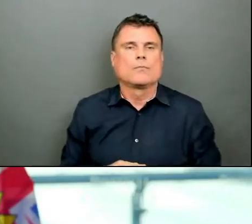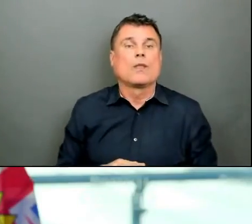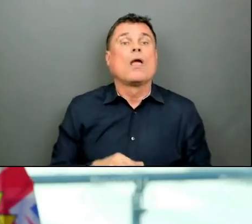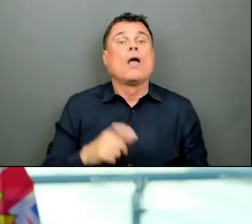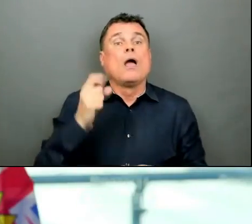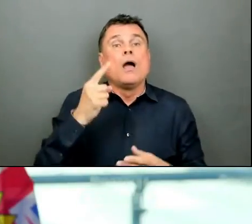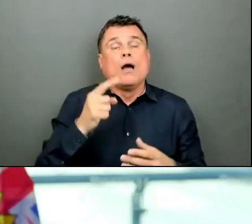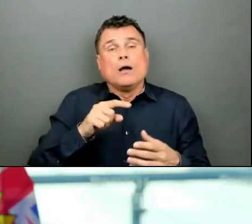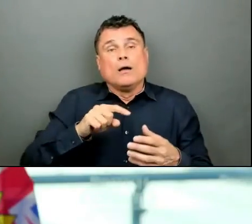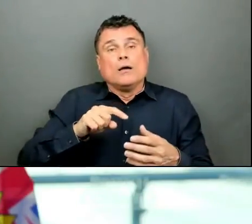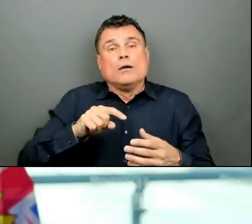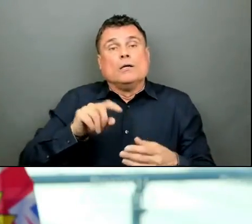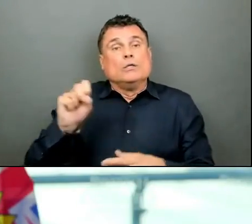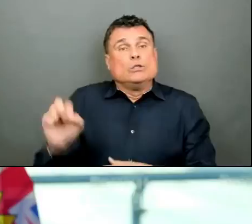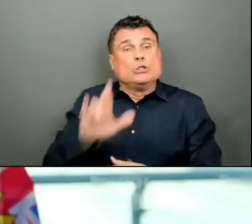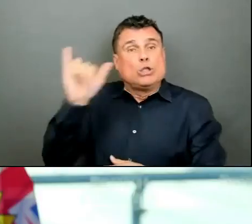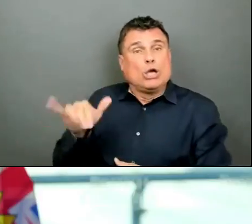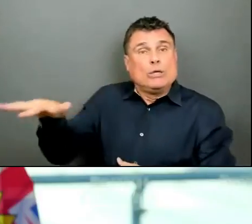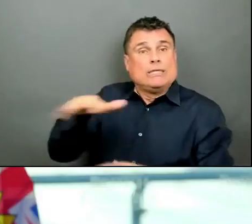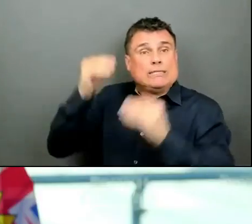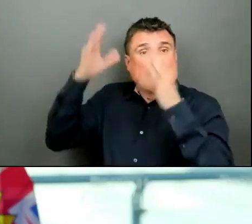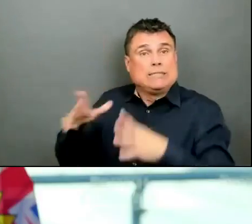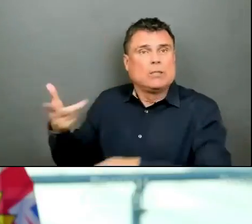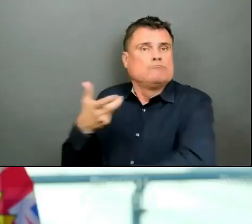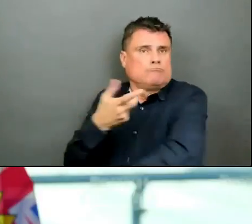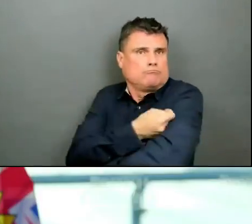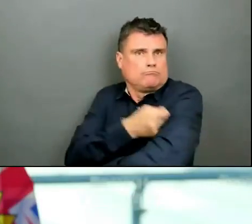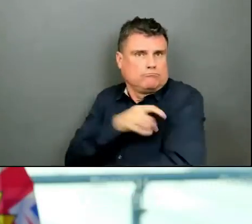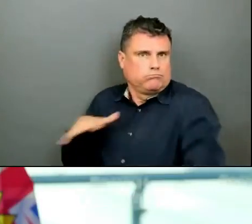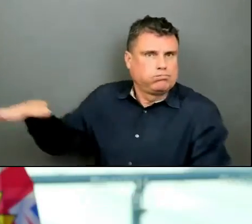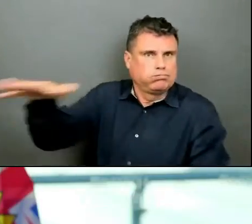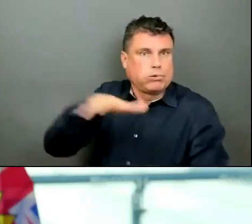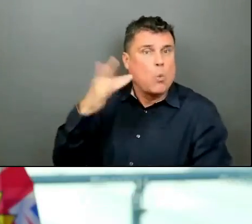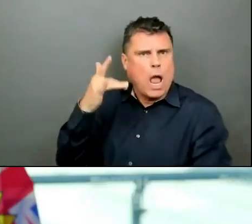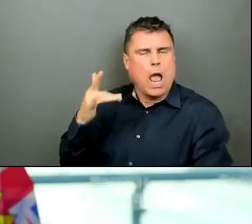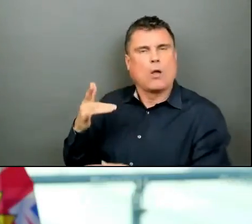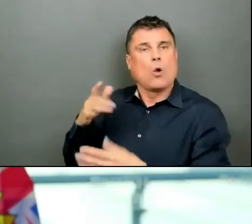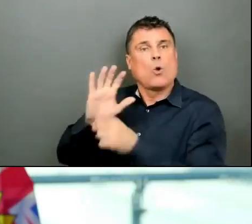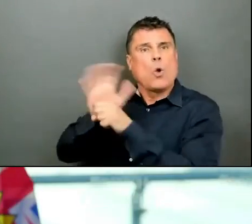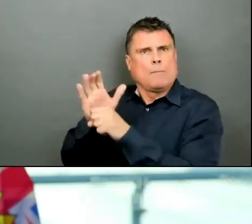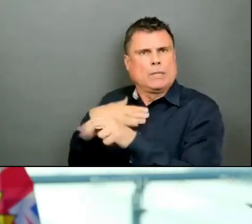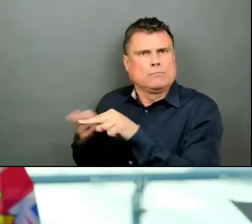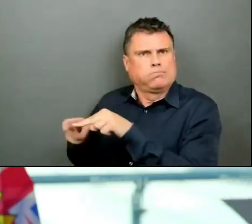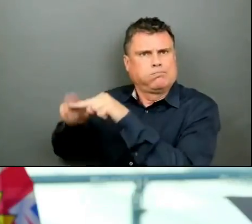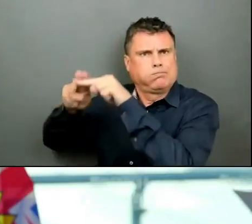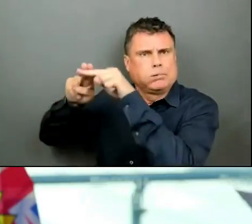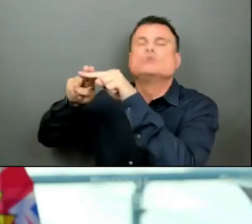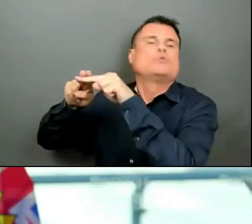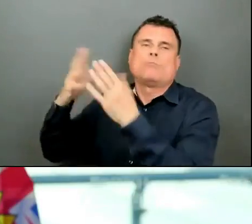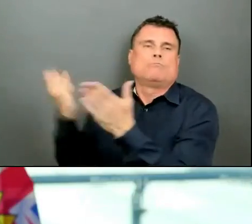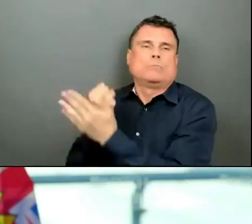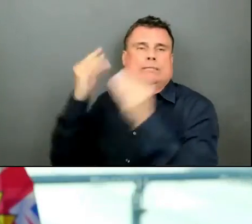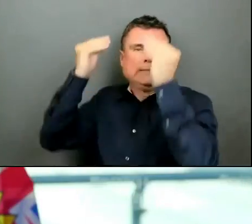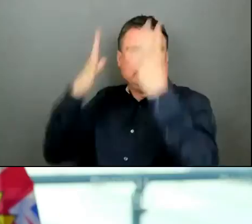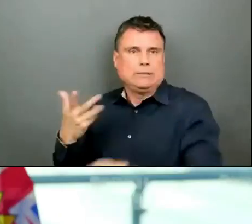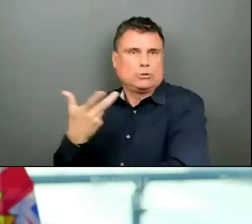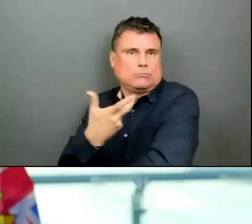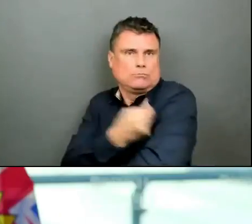where we know the rates are the highest. Those are being addressed on an outbreak management basis with the local health